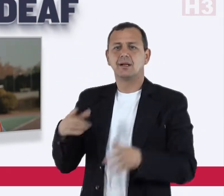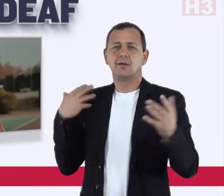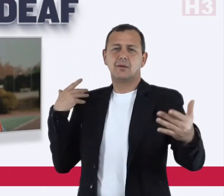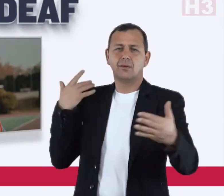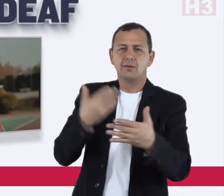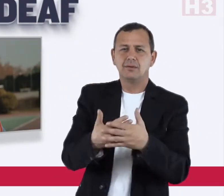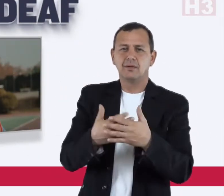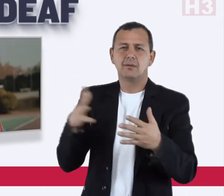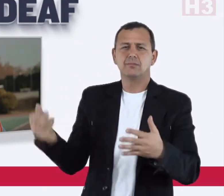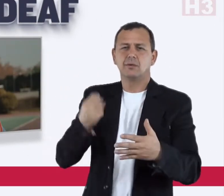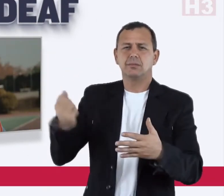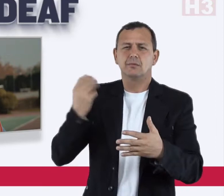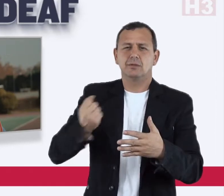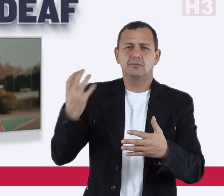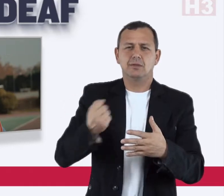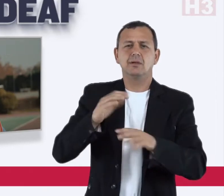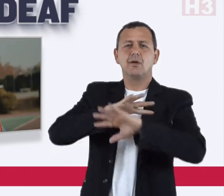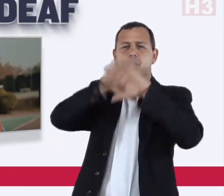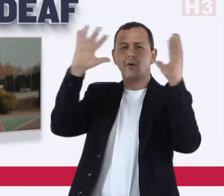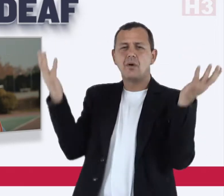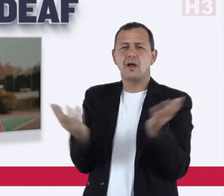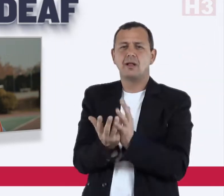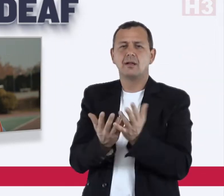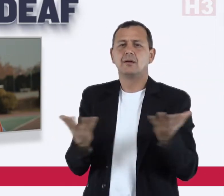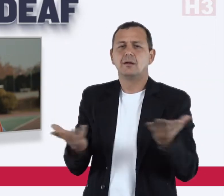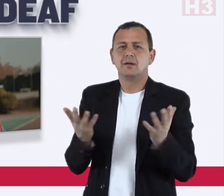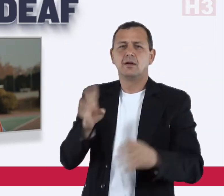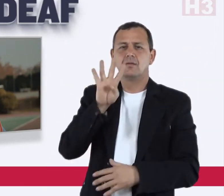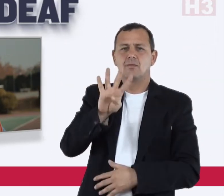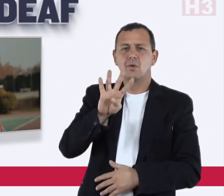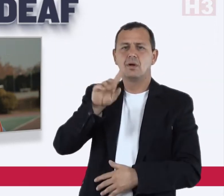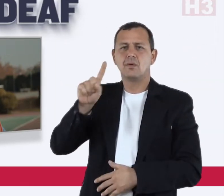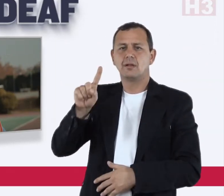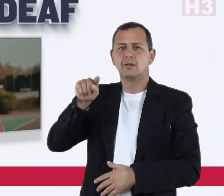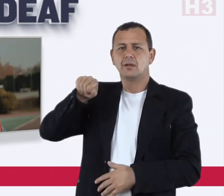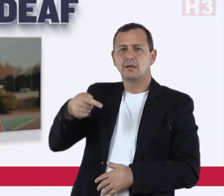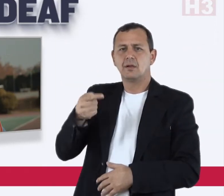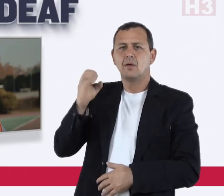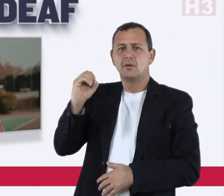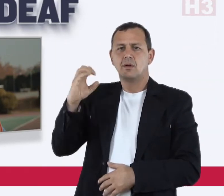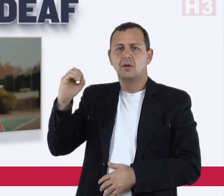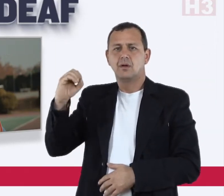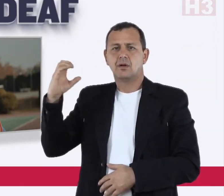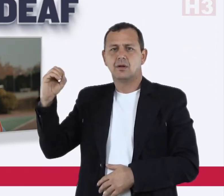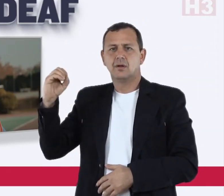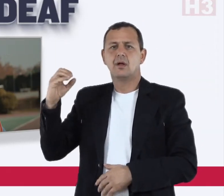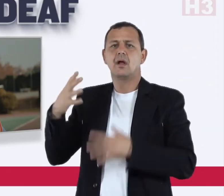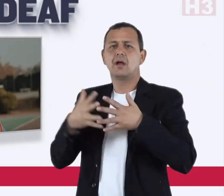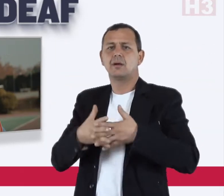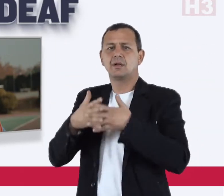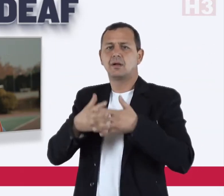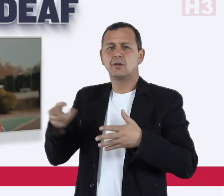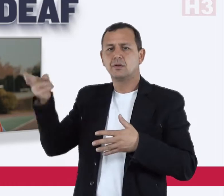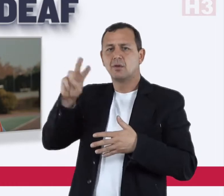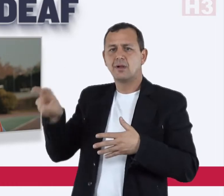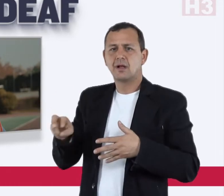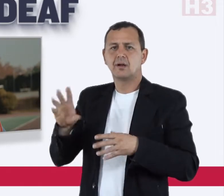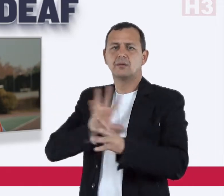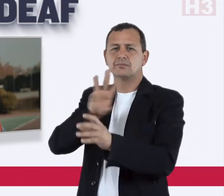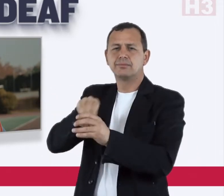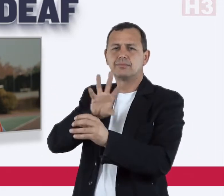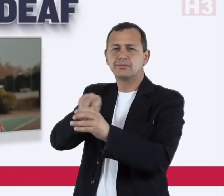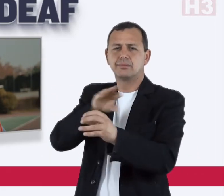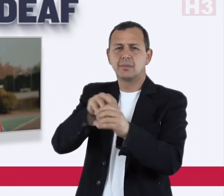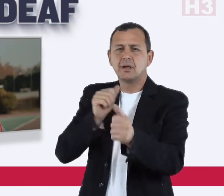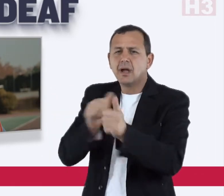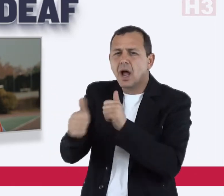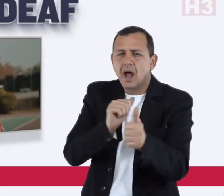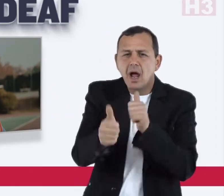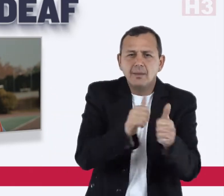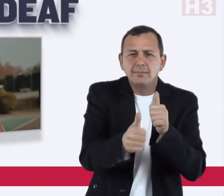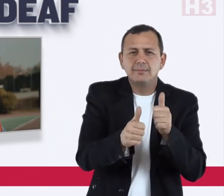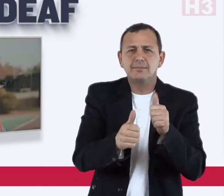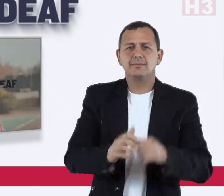So far, Lee has won a total of US $41,000 through these events.